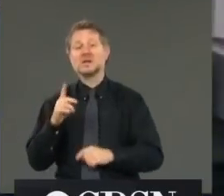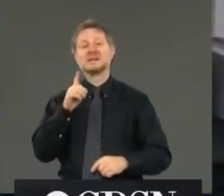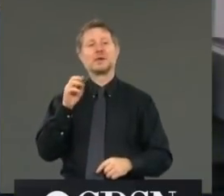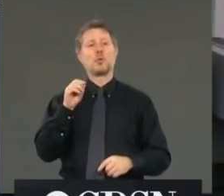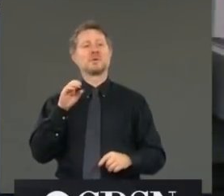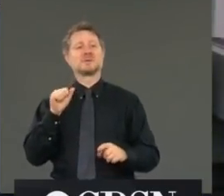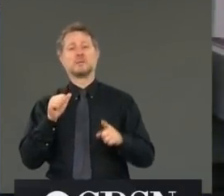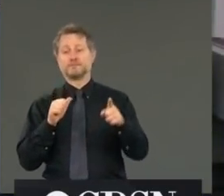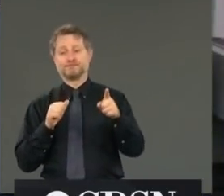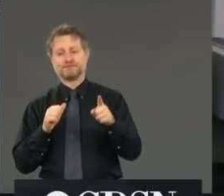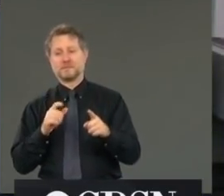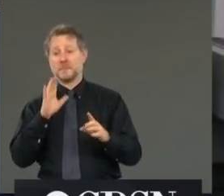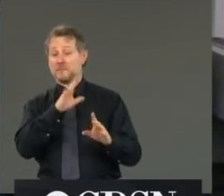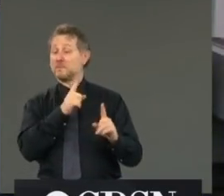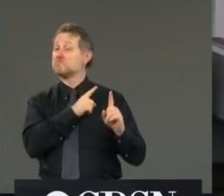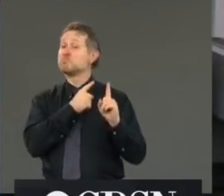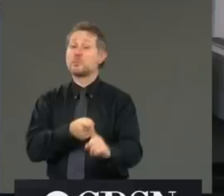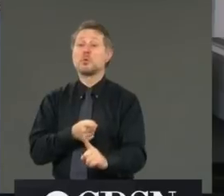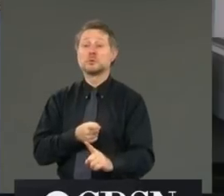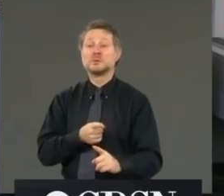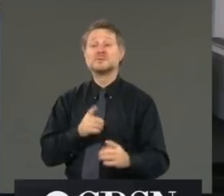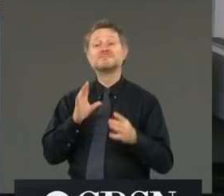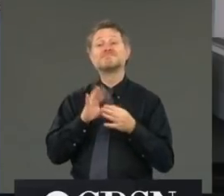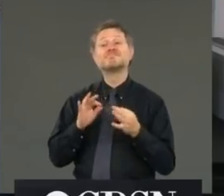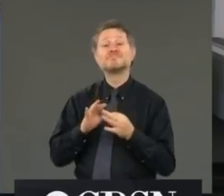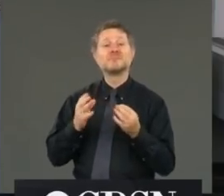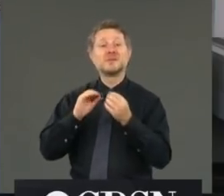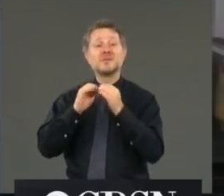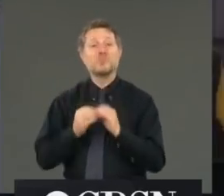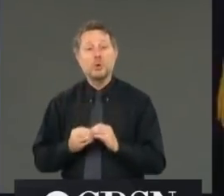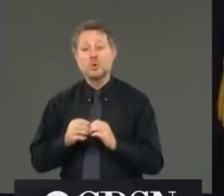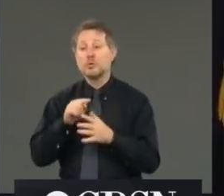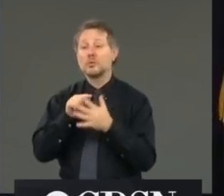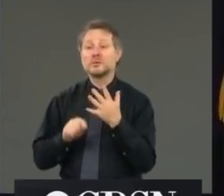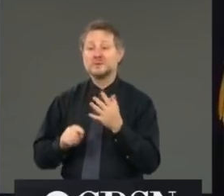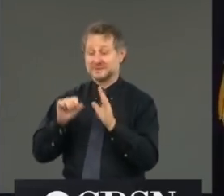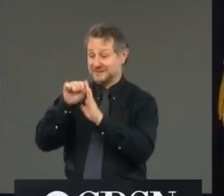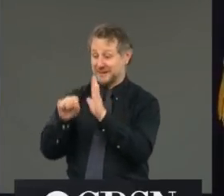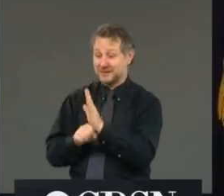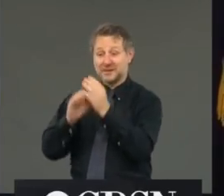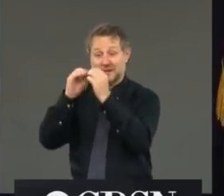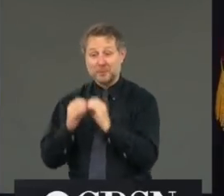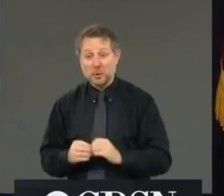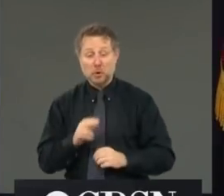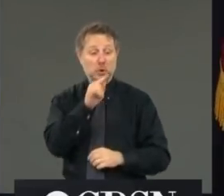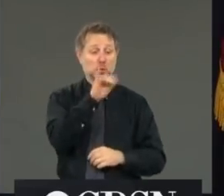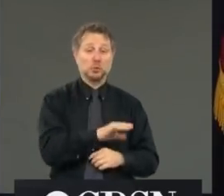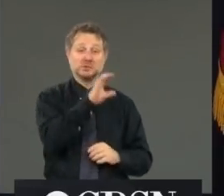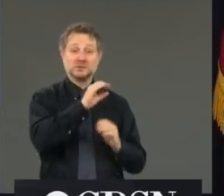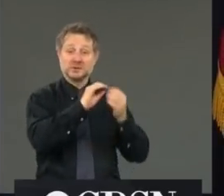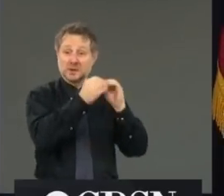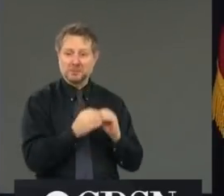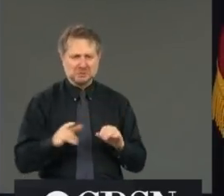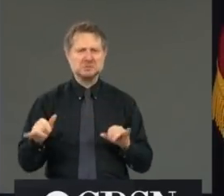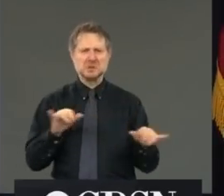OF THIS, HE SAYS SO GO OUT AND HE SAYS TO STAY HOME, WHAT DO I DO? THAT WILL NEVER OPEN. THE MAYOR KNOWS THE SITUATION